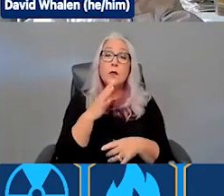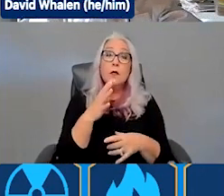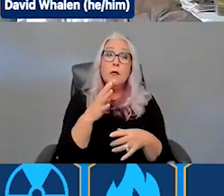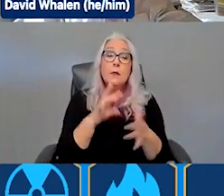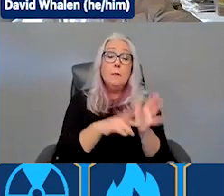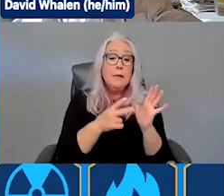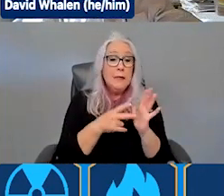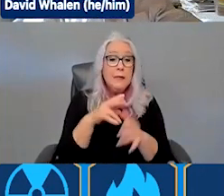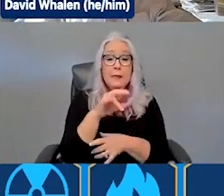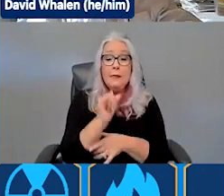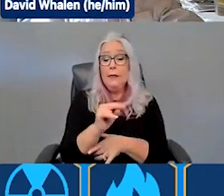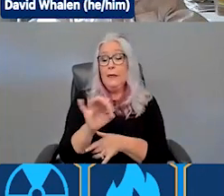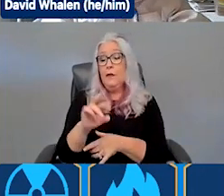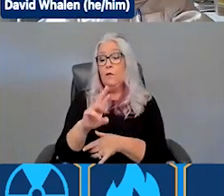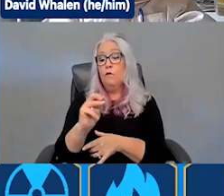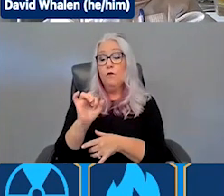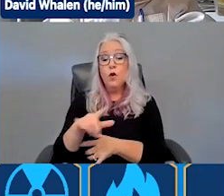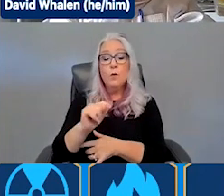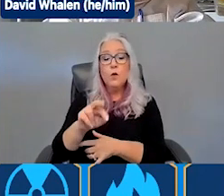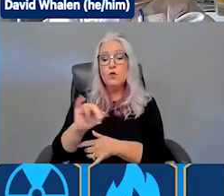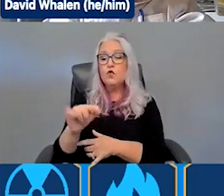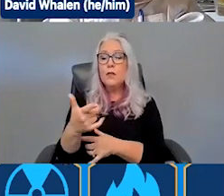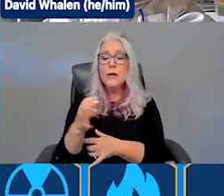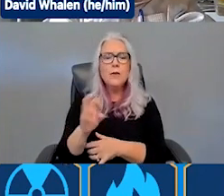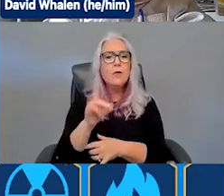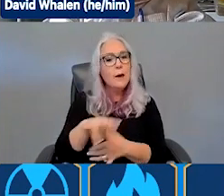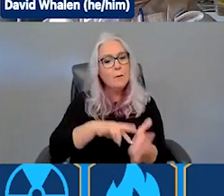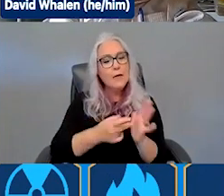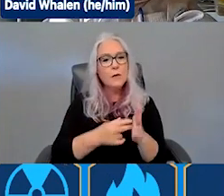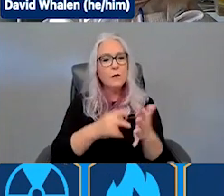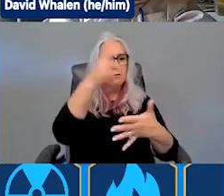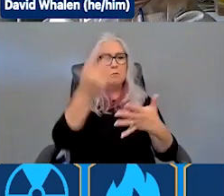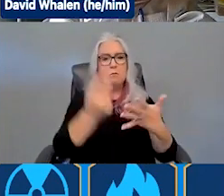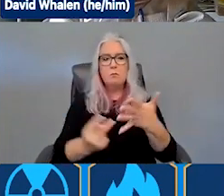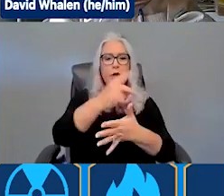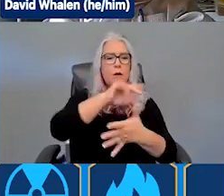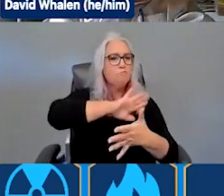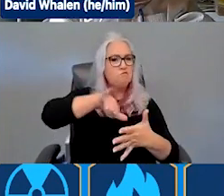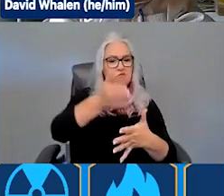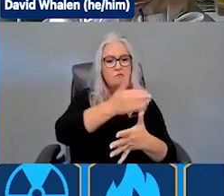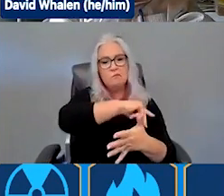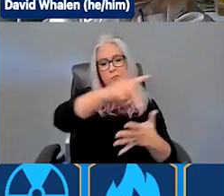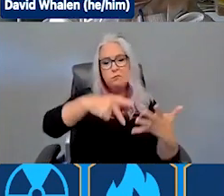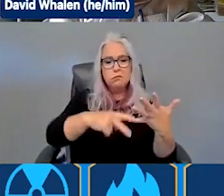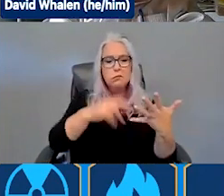are decisions to de-prioritize certain patients or denying medical interventions due to